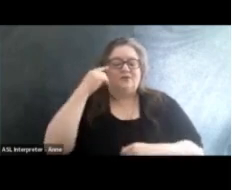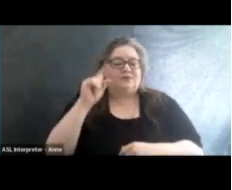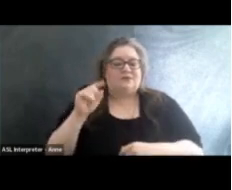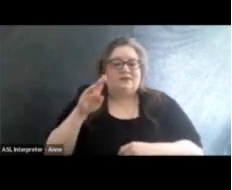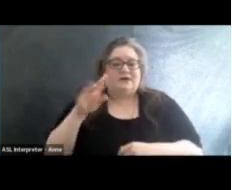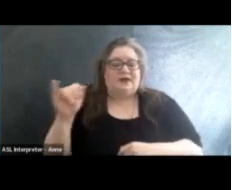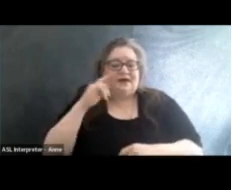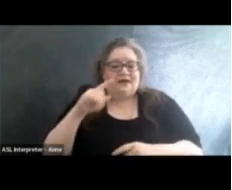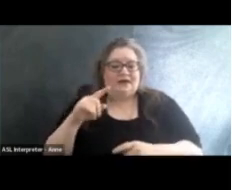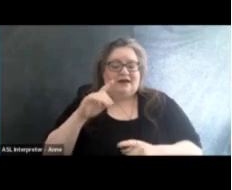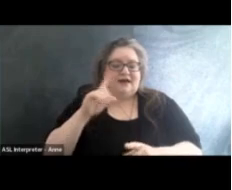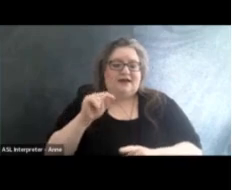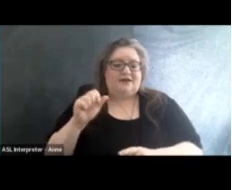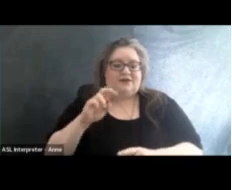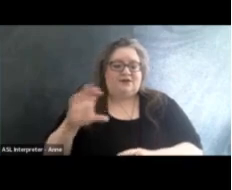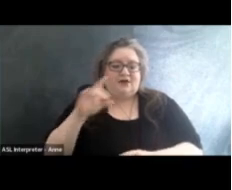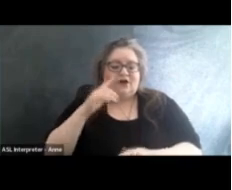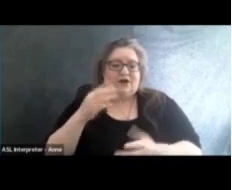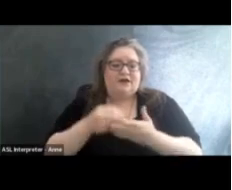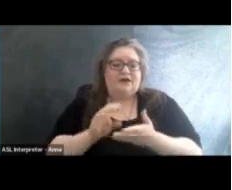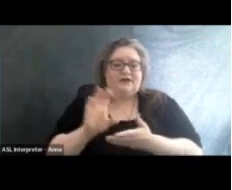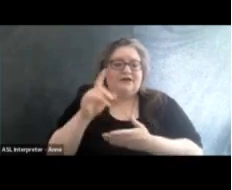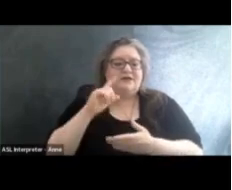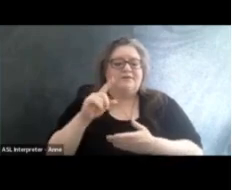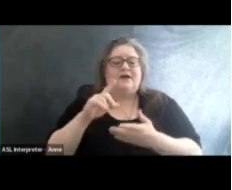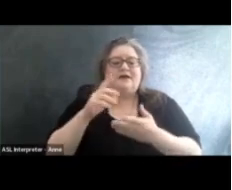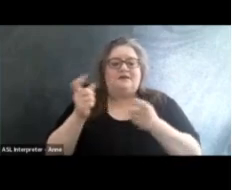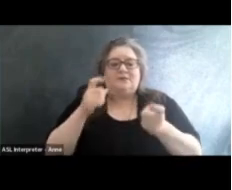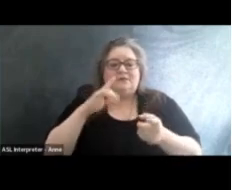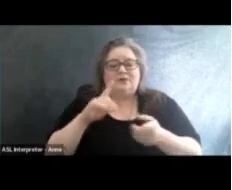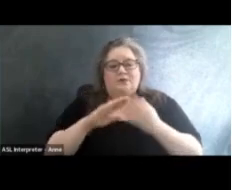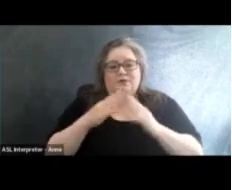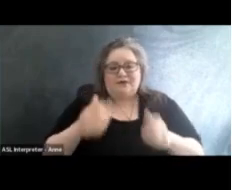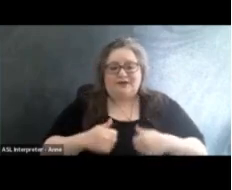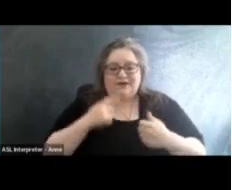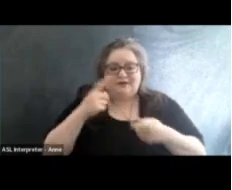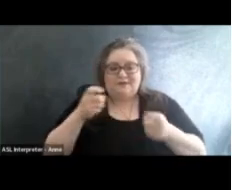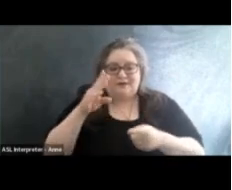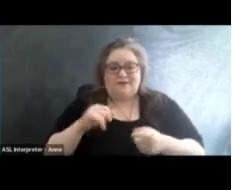the TBI TARC is funded by the Administration for Community Living and is managed by Human Services Research Institute,